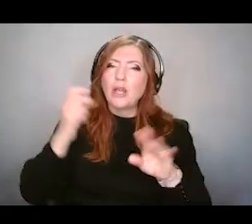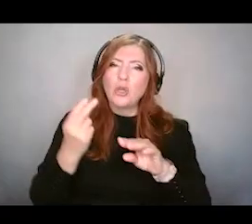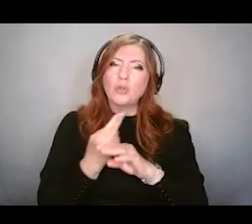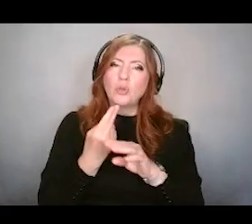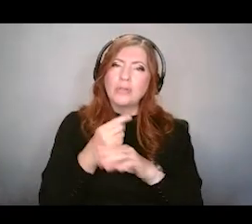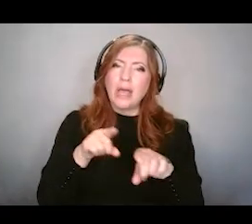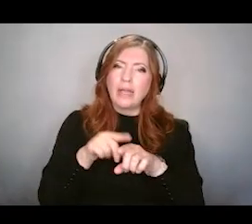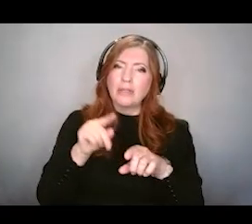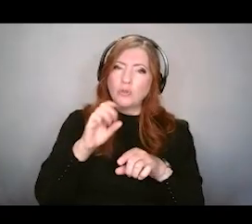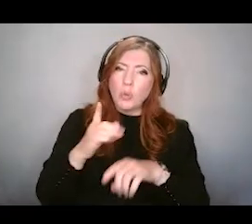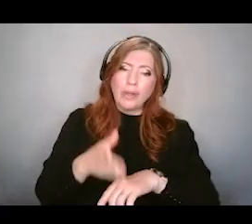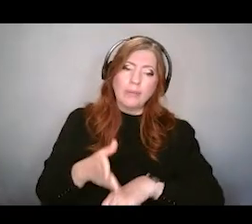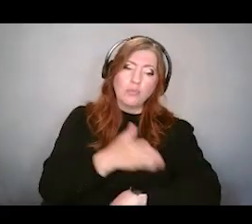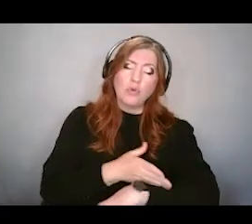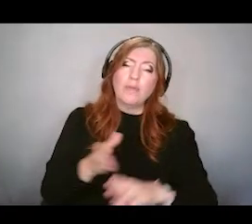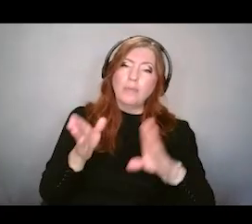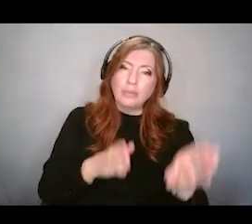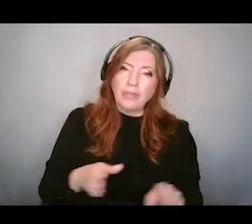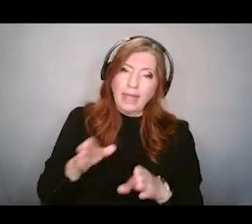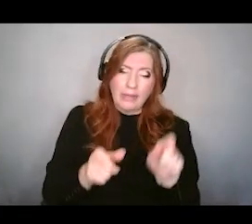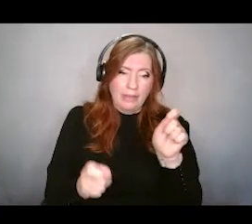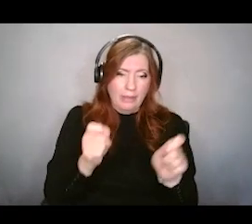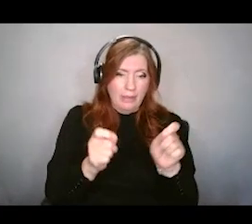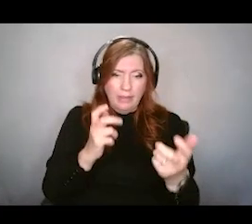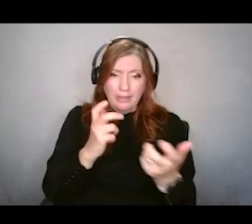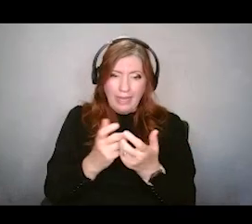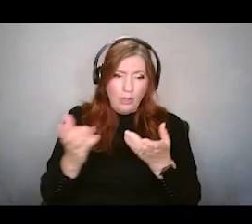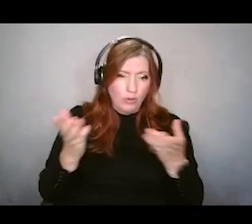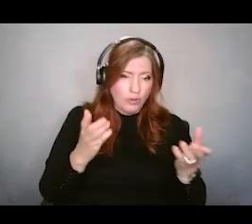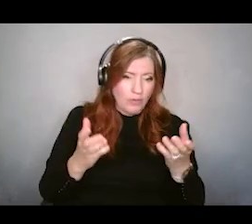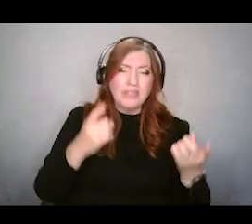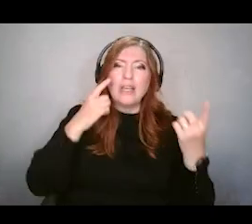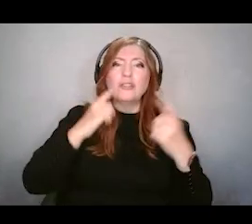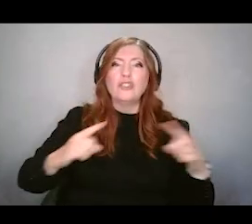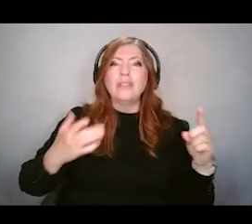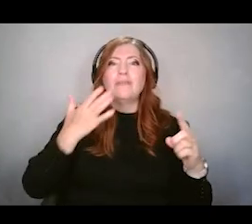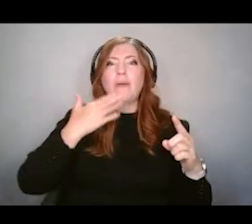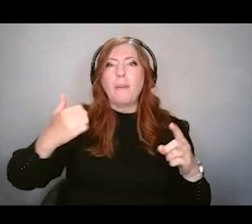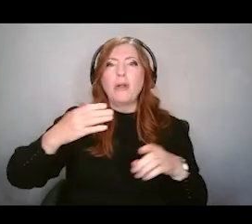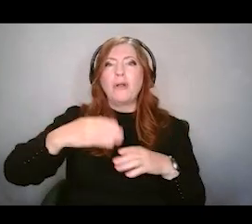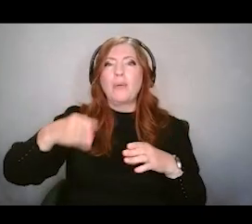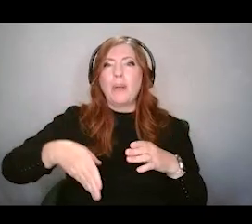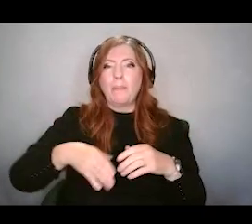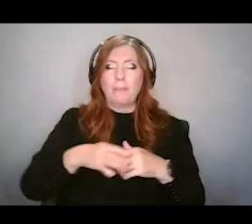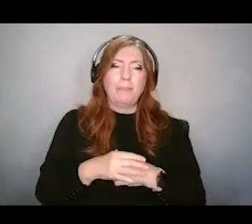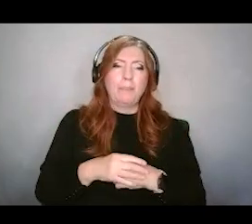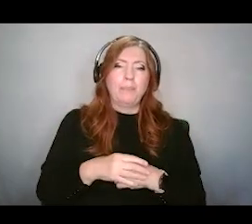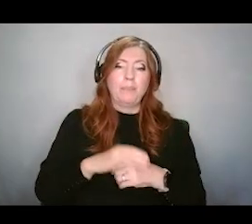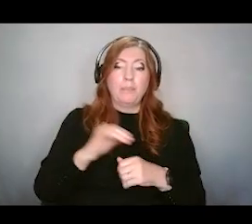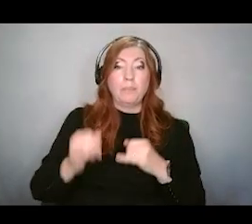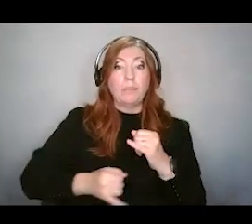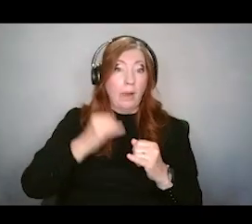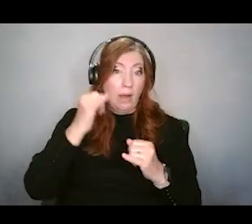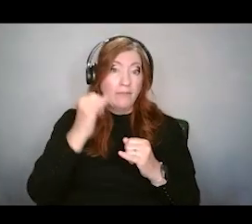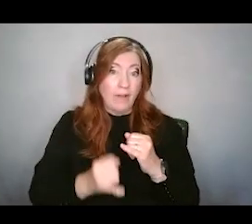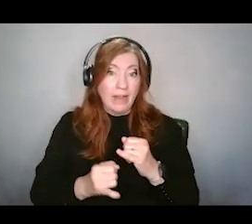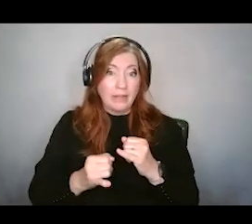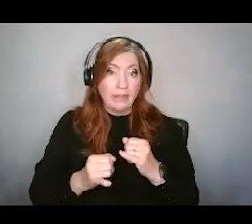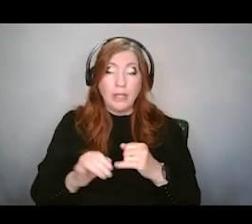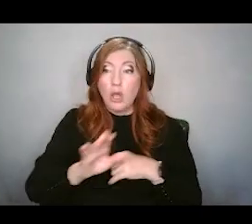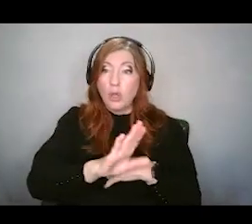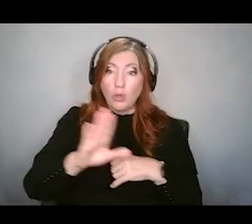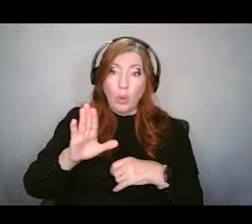tailor services, and achieve better outcomes. And finally, keep your Data Management Plan